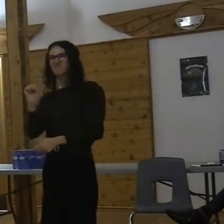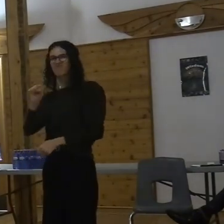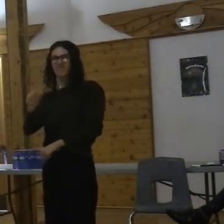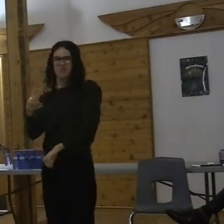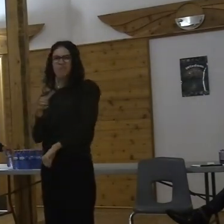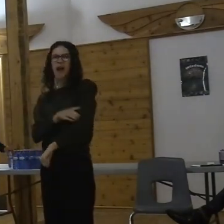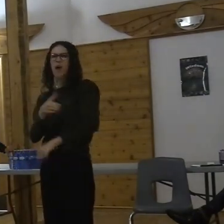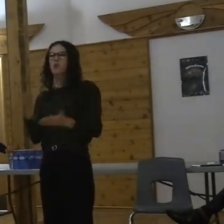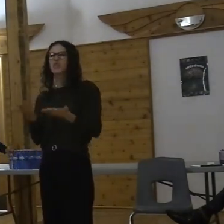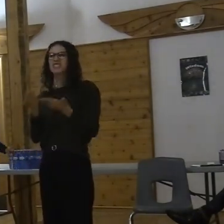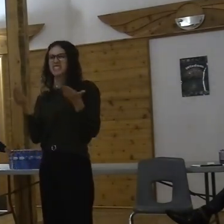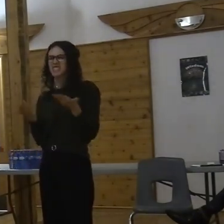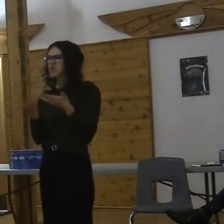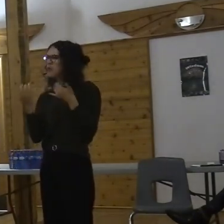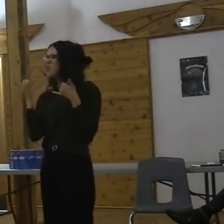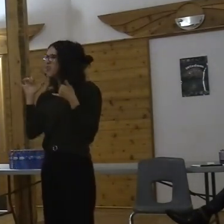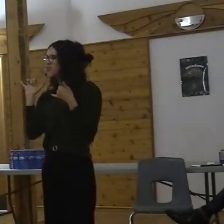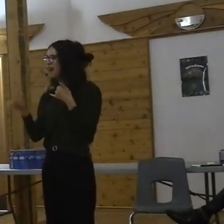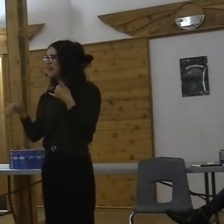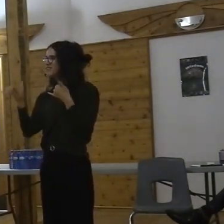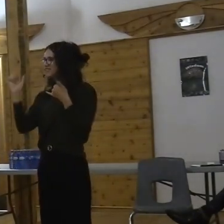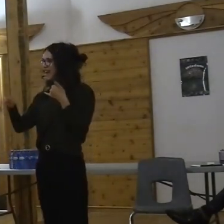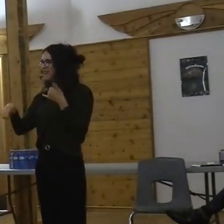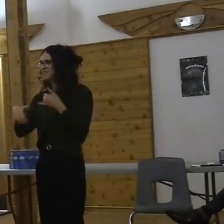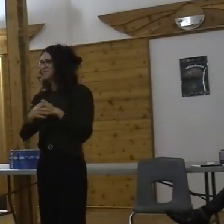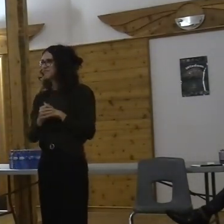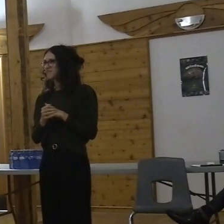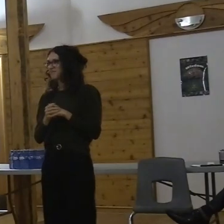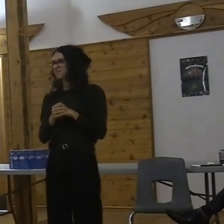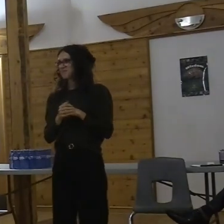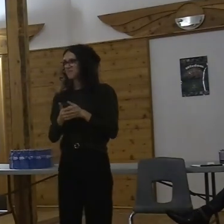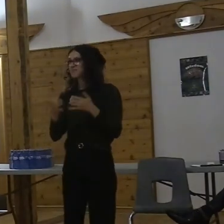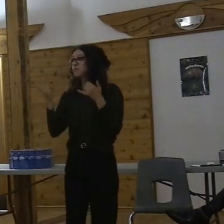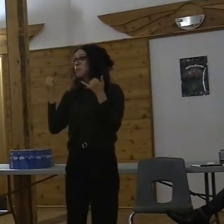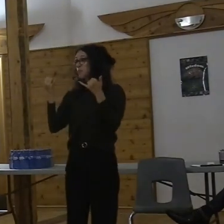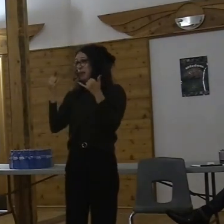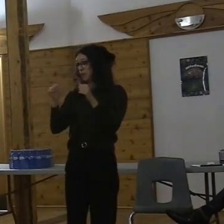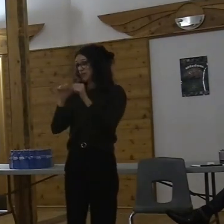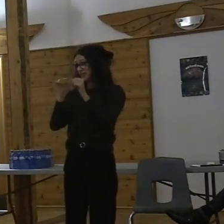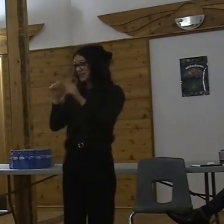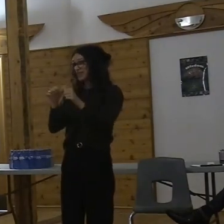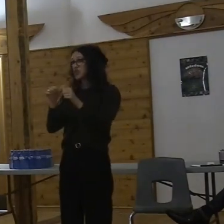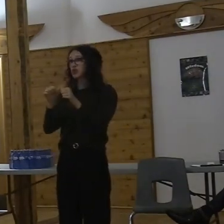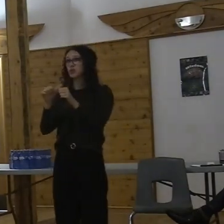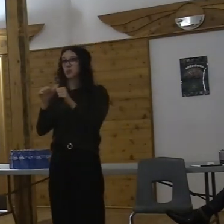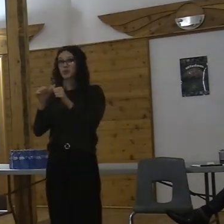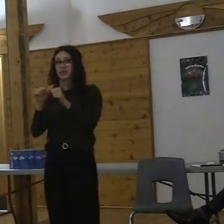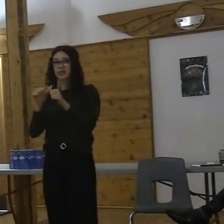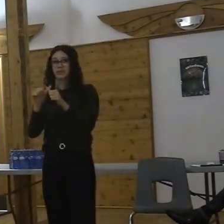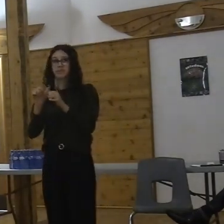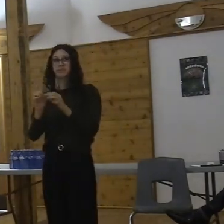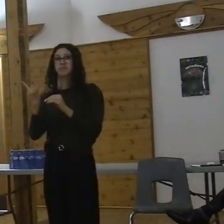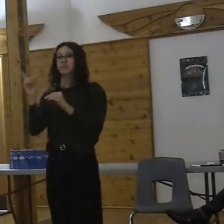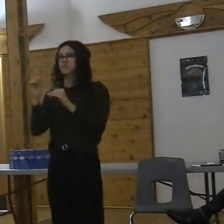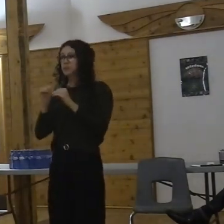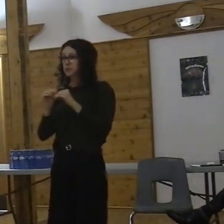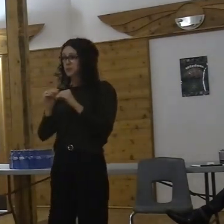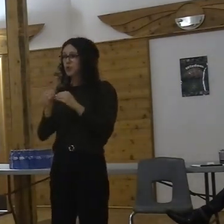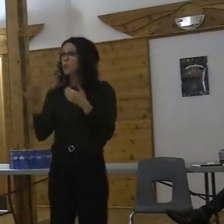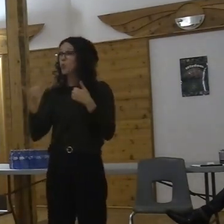that's who we are so now we're going to move on just a little and we're going to fix the camera angle and I'm now bringing up